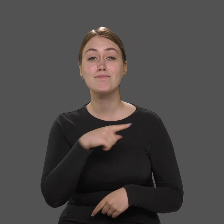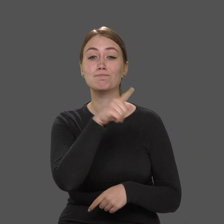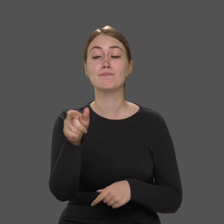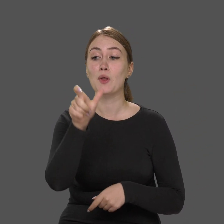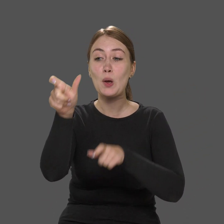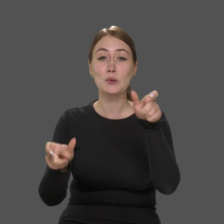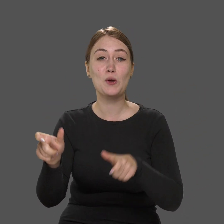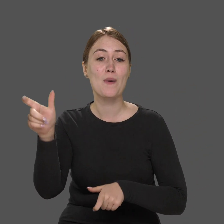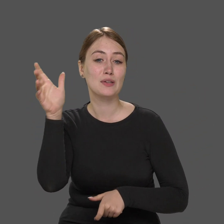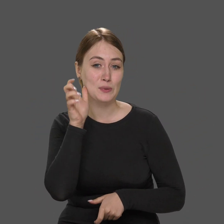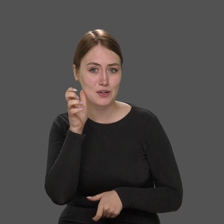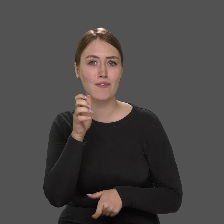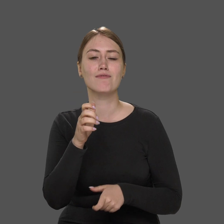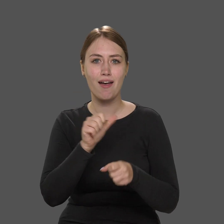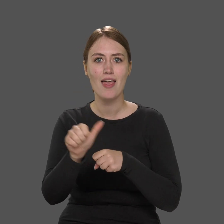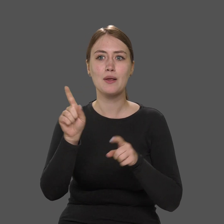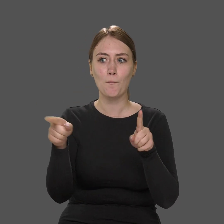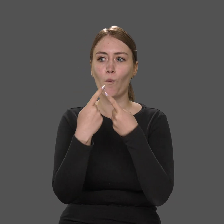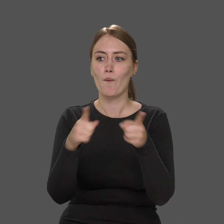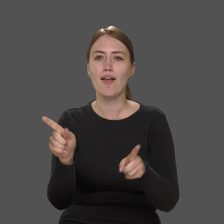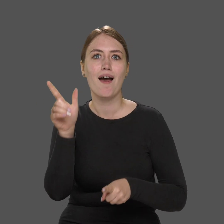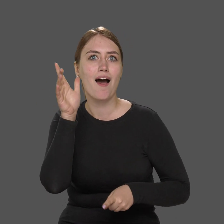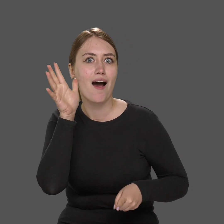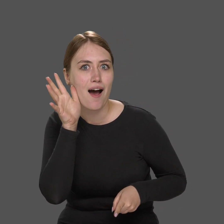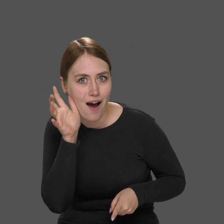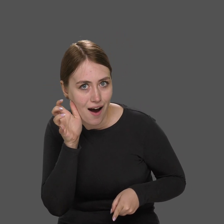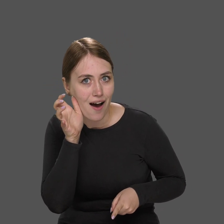When a hearing person hears music,